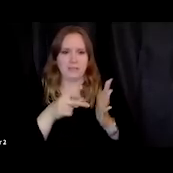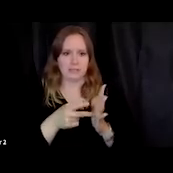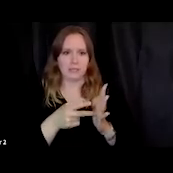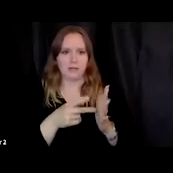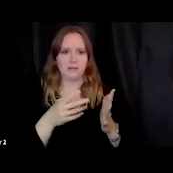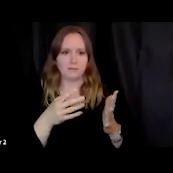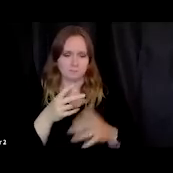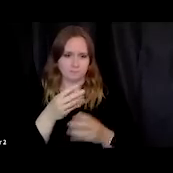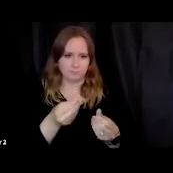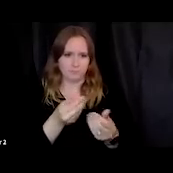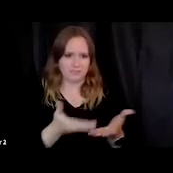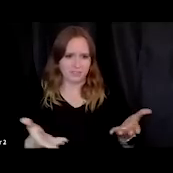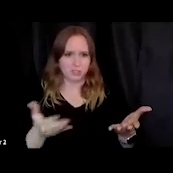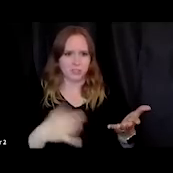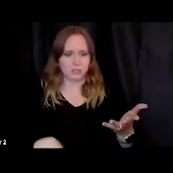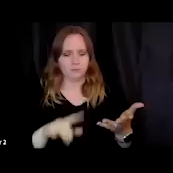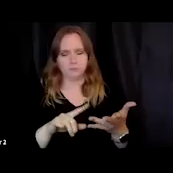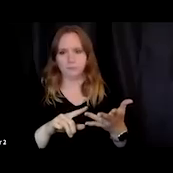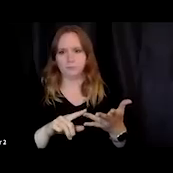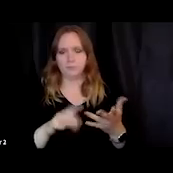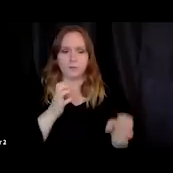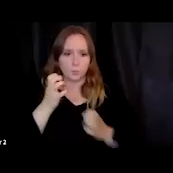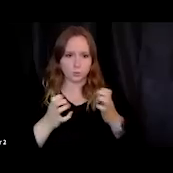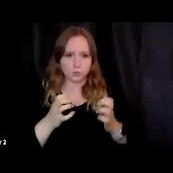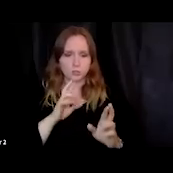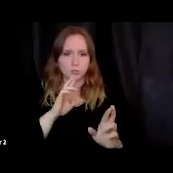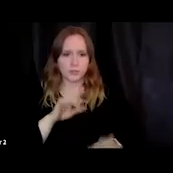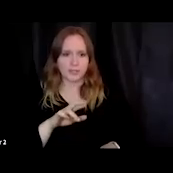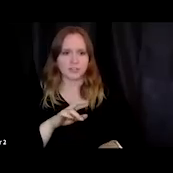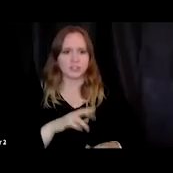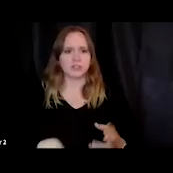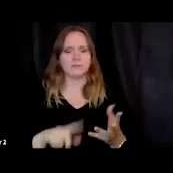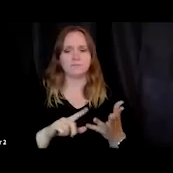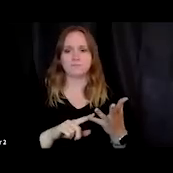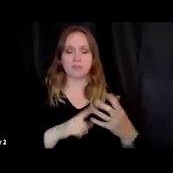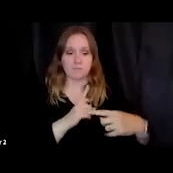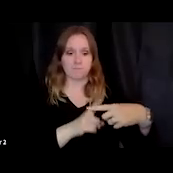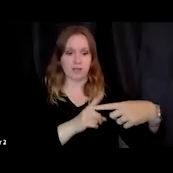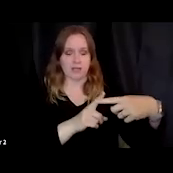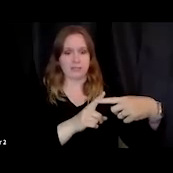For example, the positive feelings someone might get when finding a deal